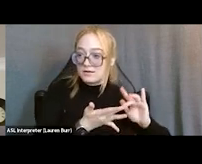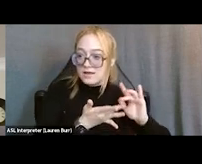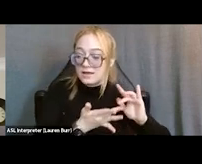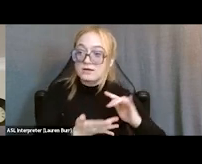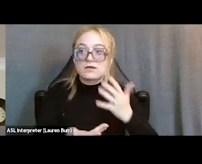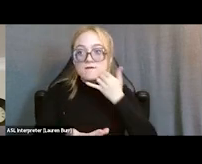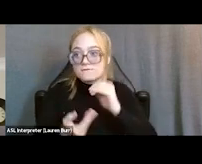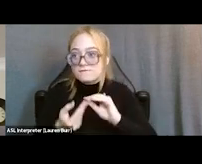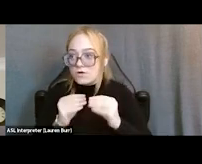and there, things like that.